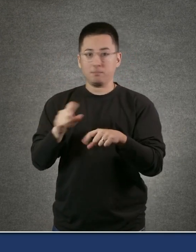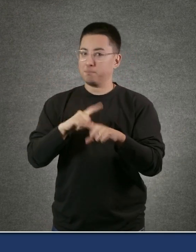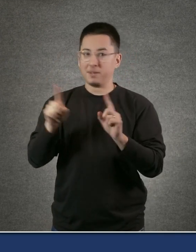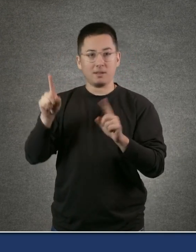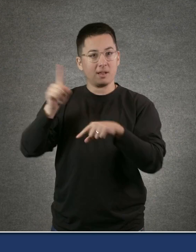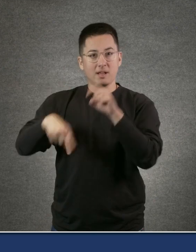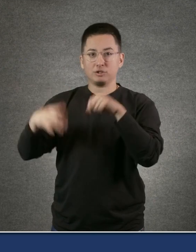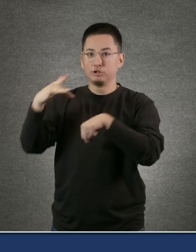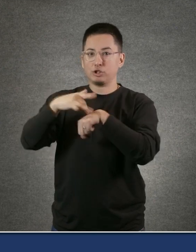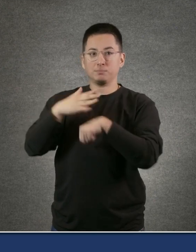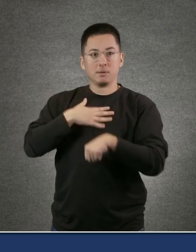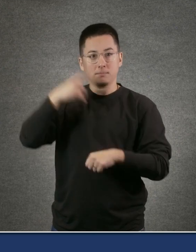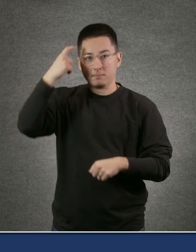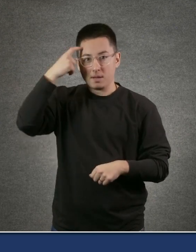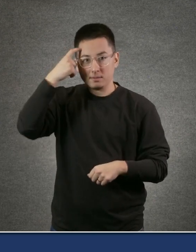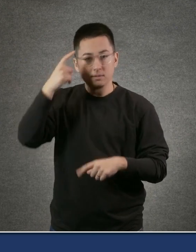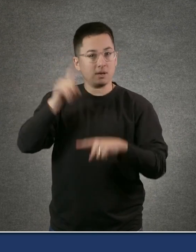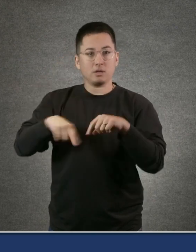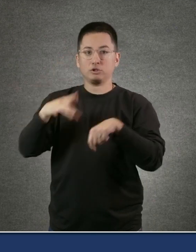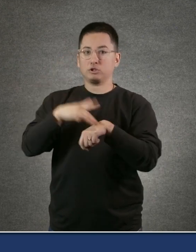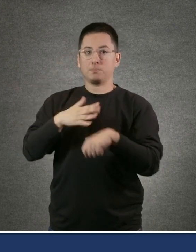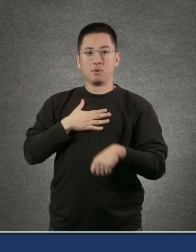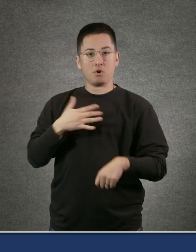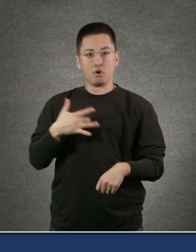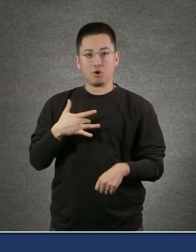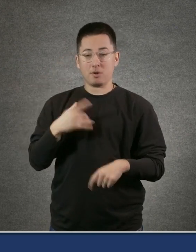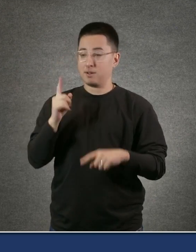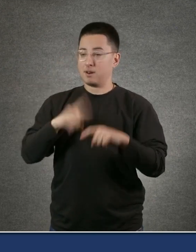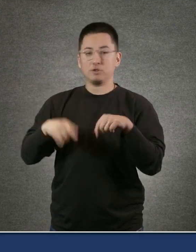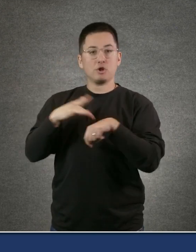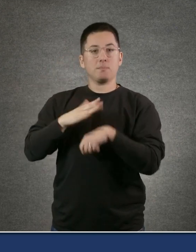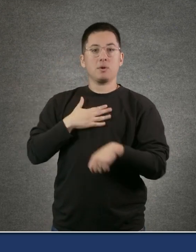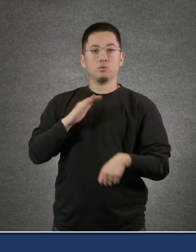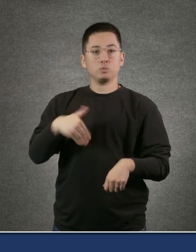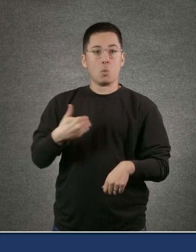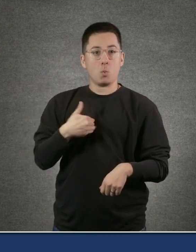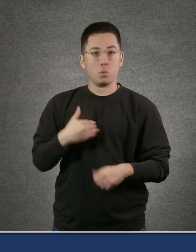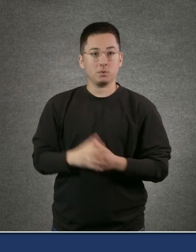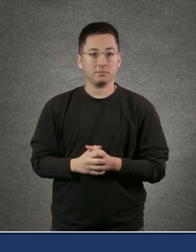It cannot touch my heart, and it cannot touch my soul."